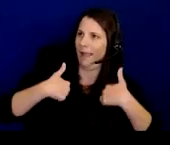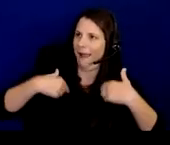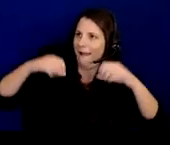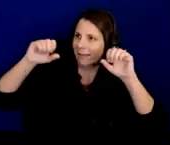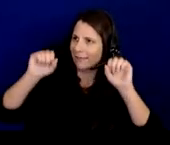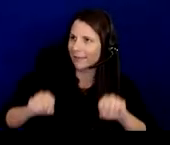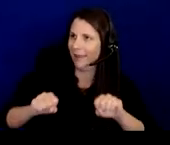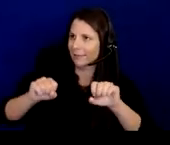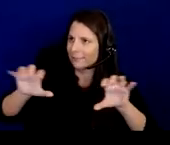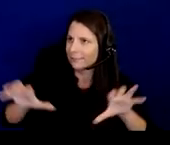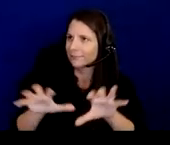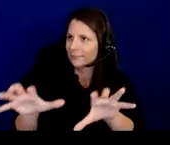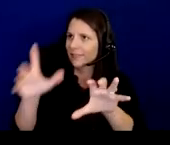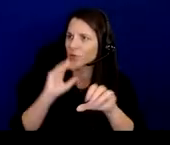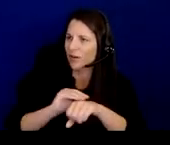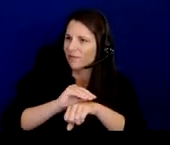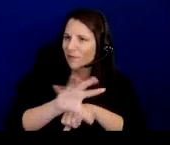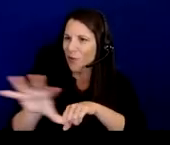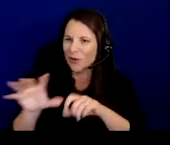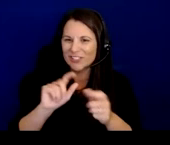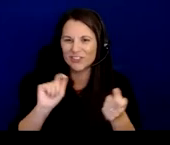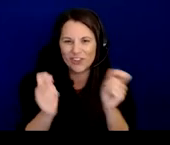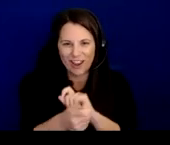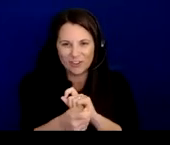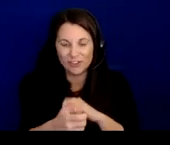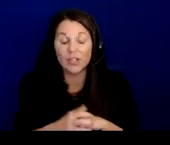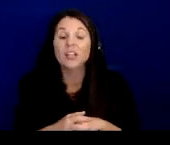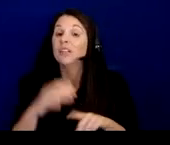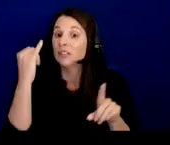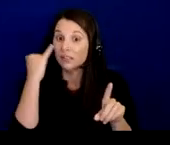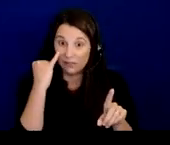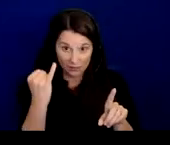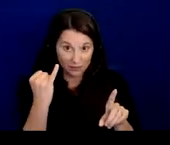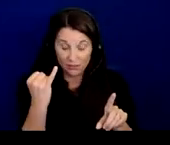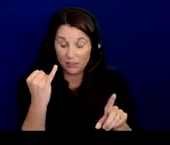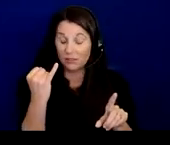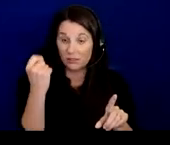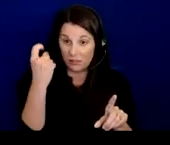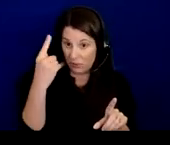and they're less likely to be involved if they don't think they'll be able to create that change.